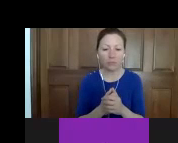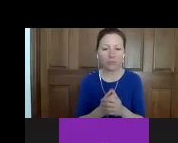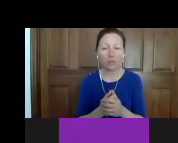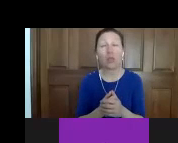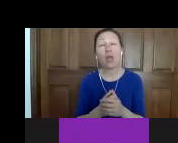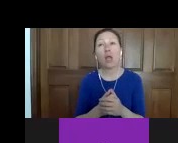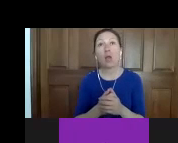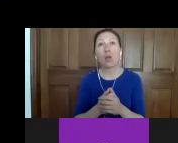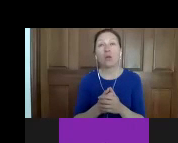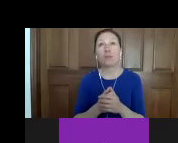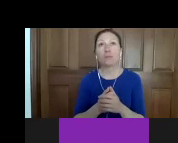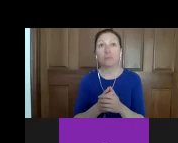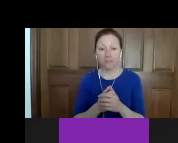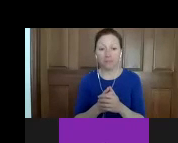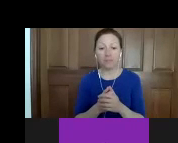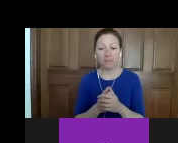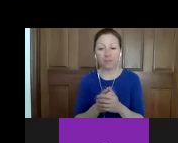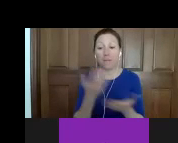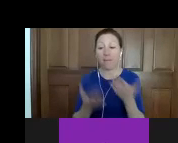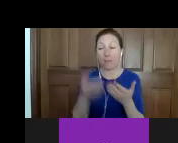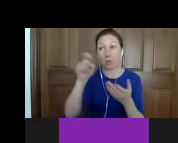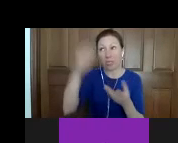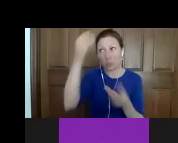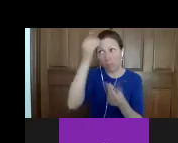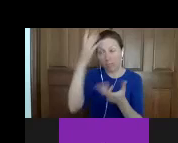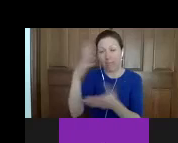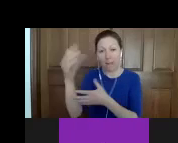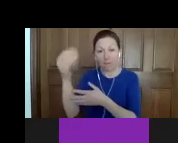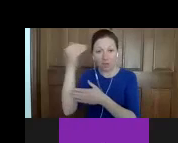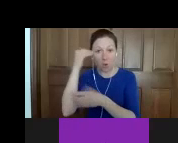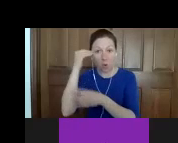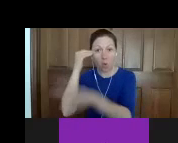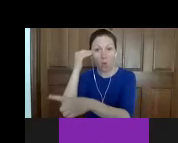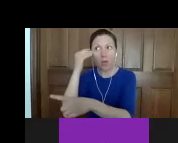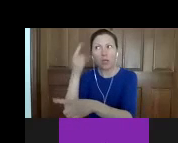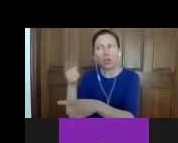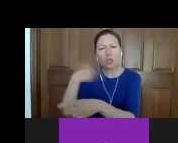you might want to let the employer know that, for example, you're using a new computer system